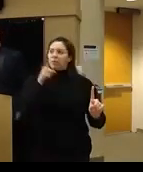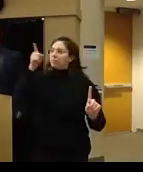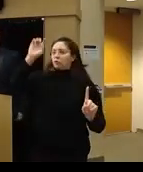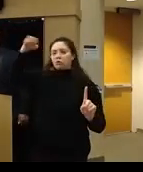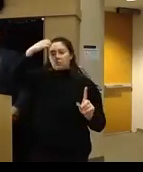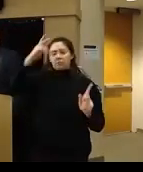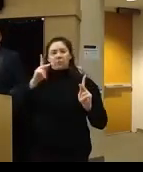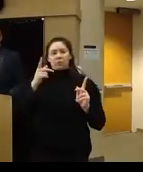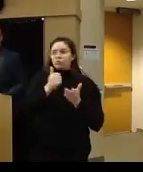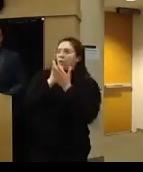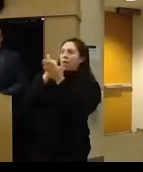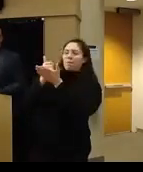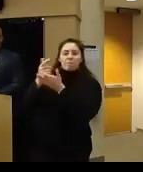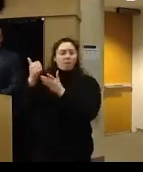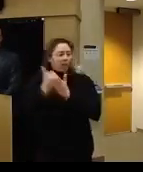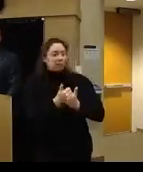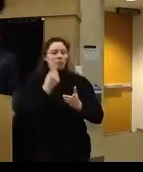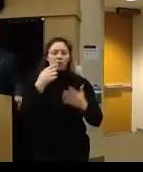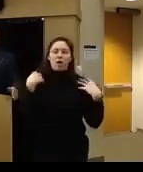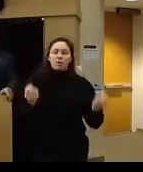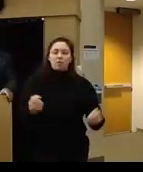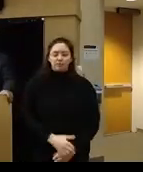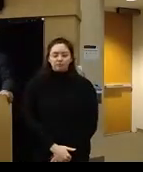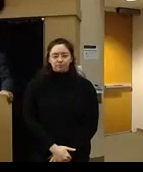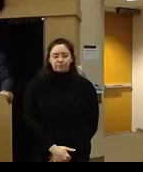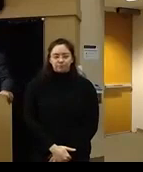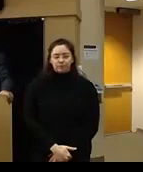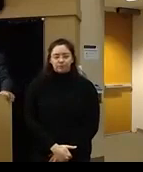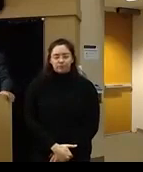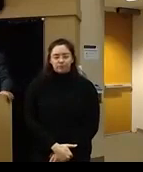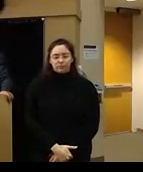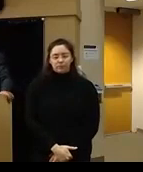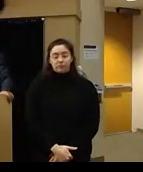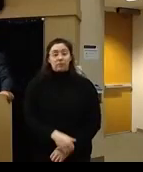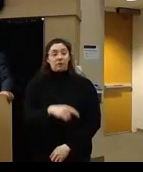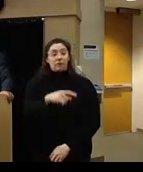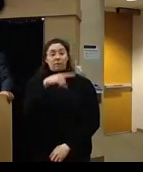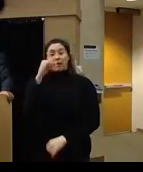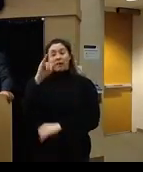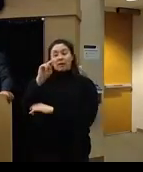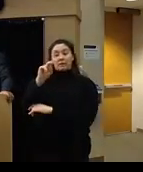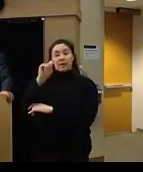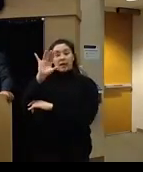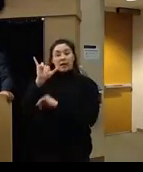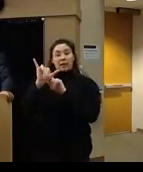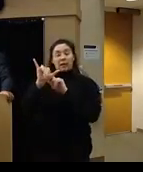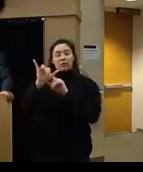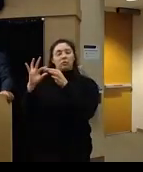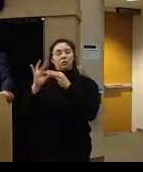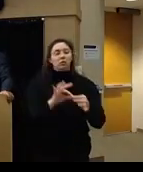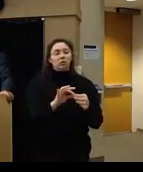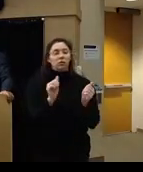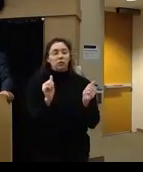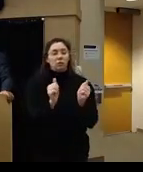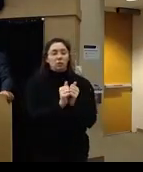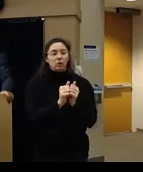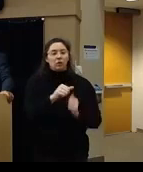help black Insanity was often associated with uh criminality